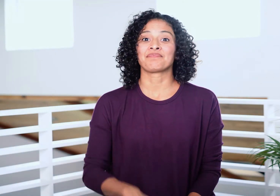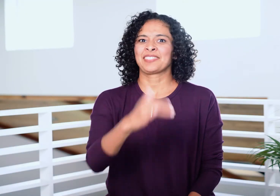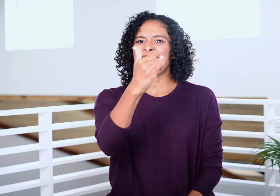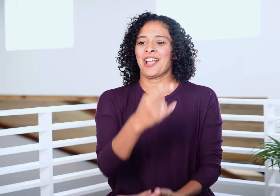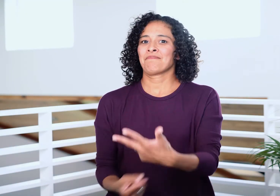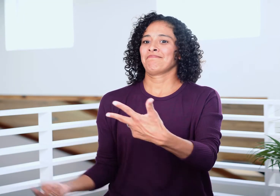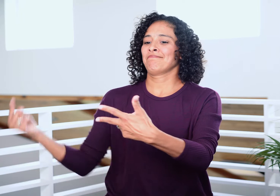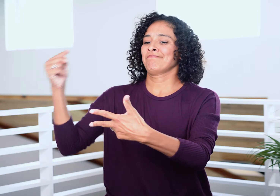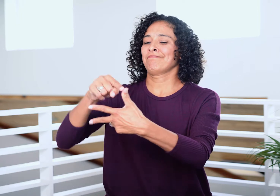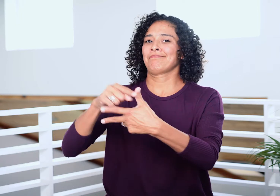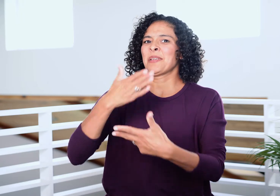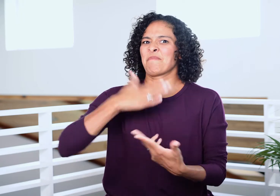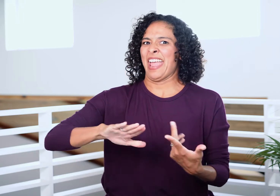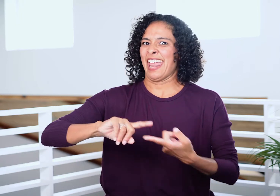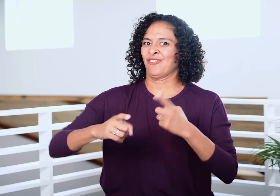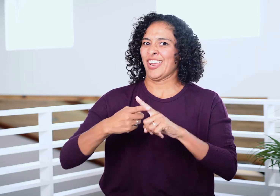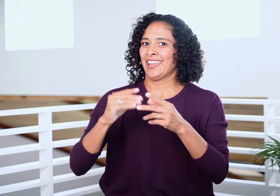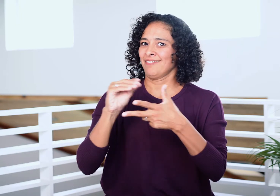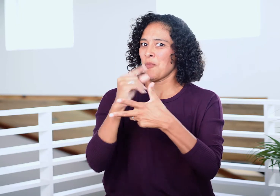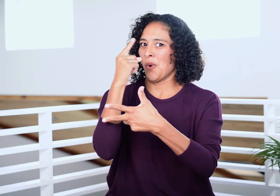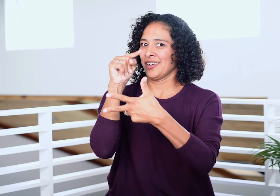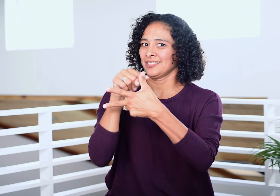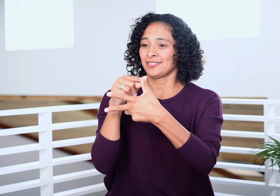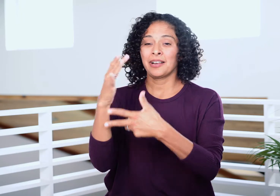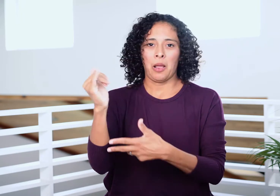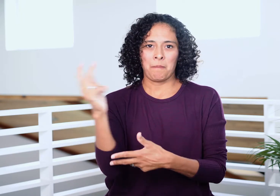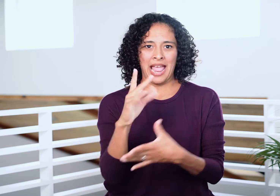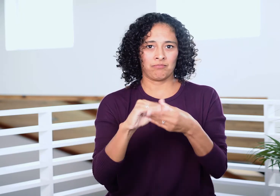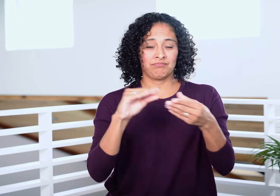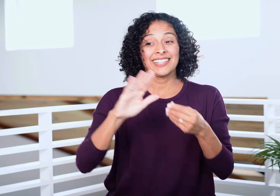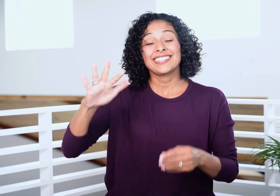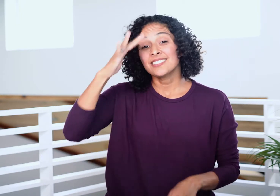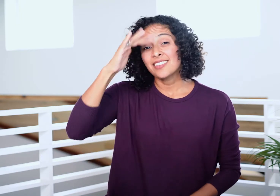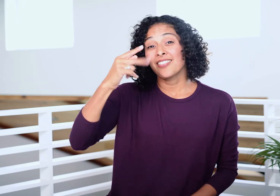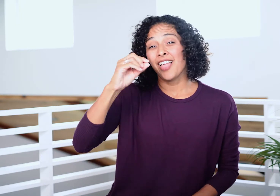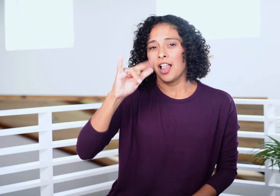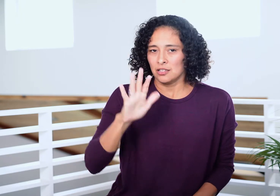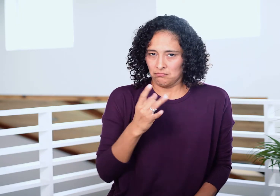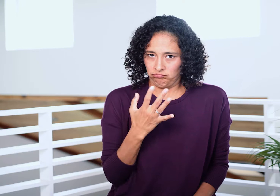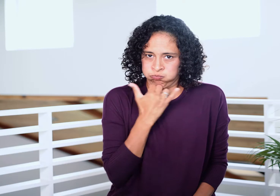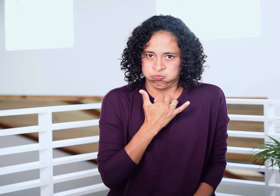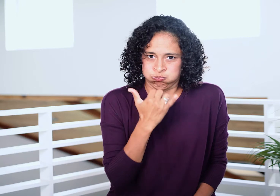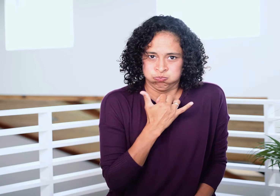Bad friend #1 is back with his busted theology today.